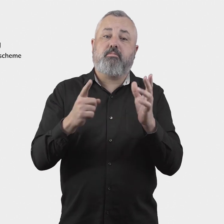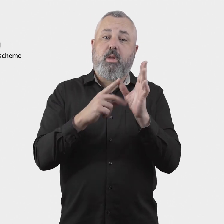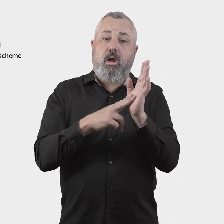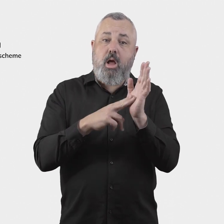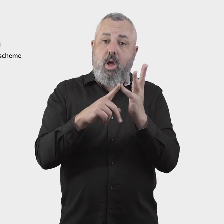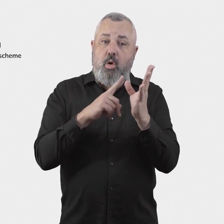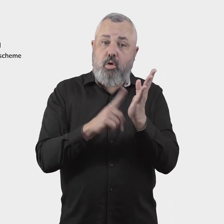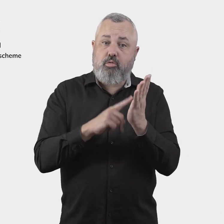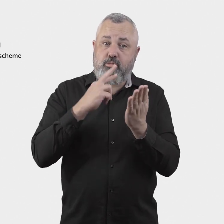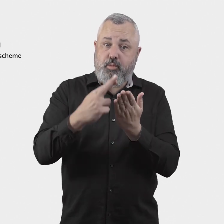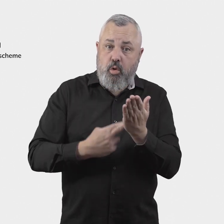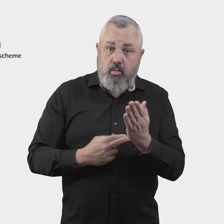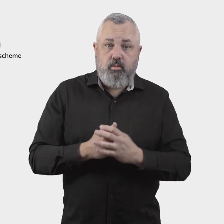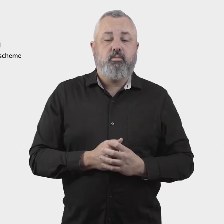annual reports